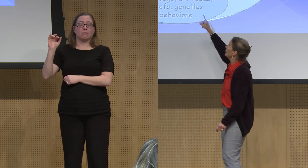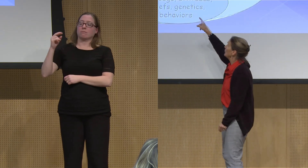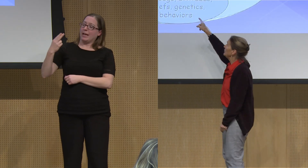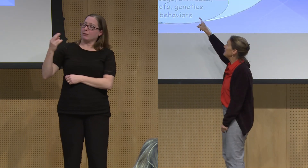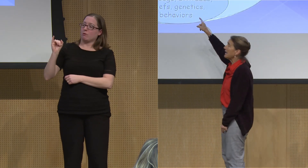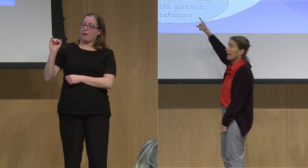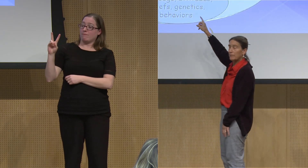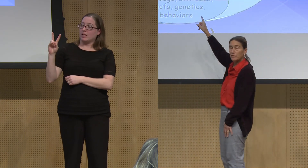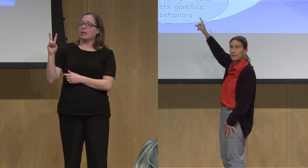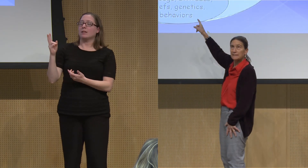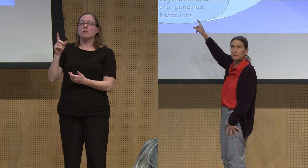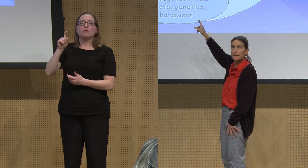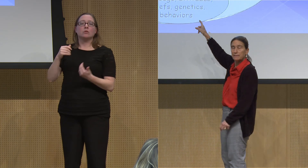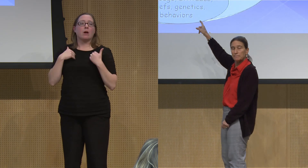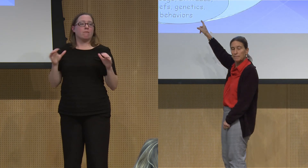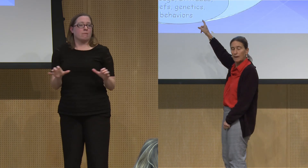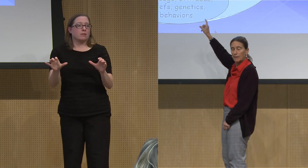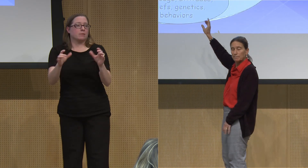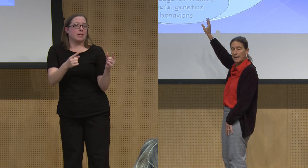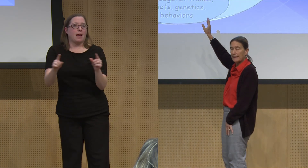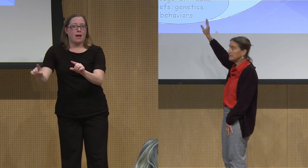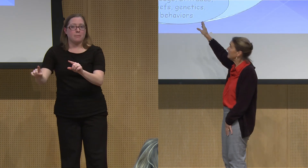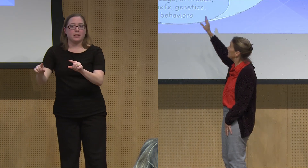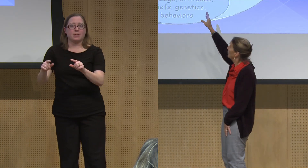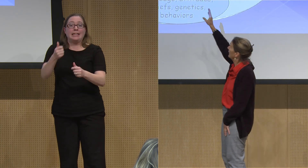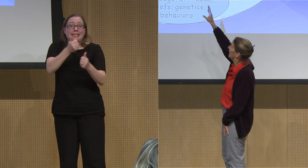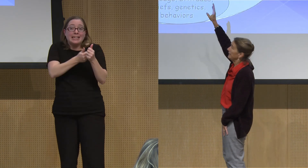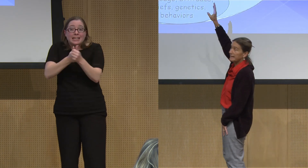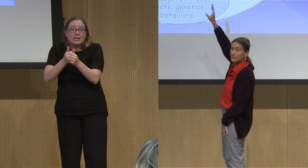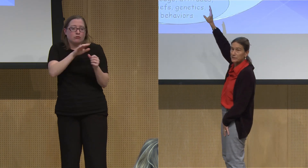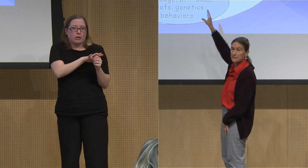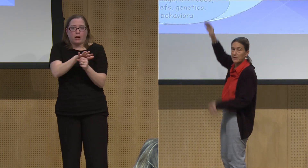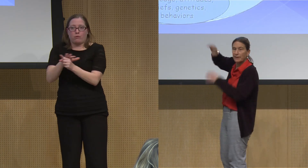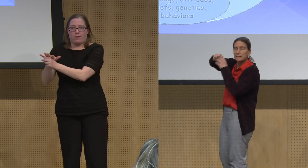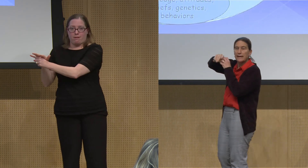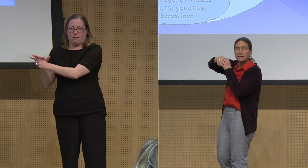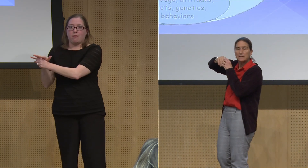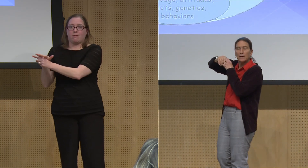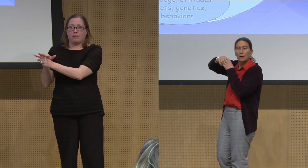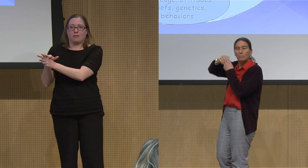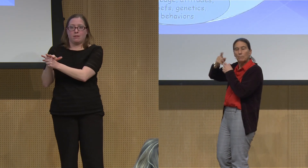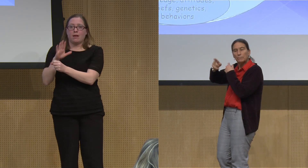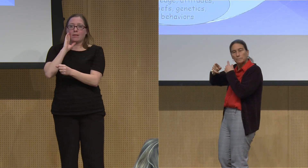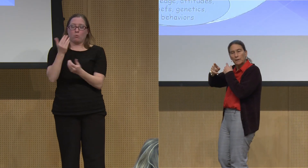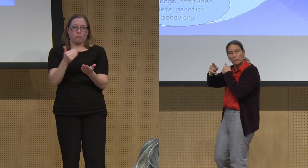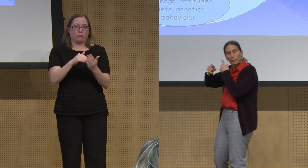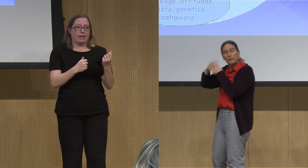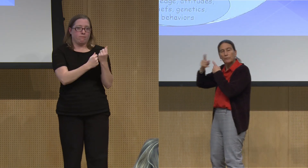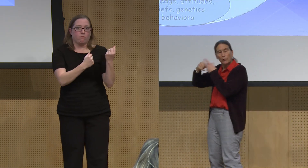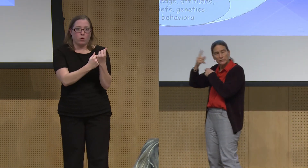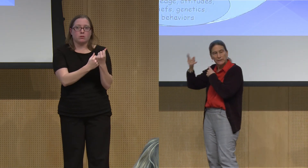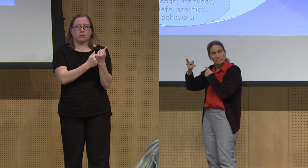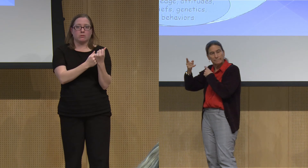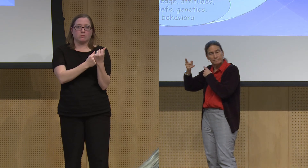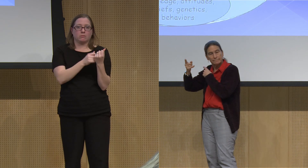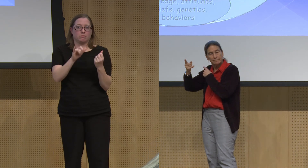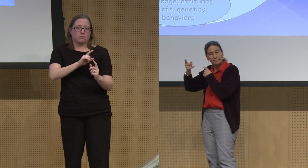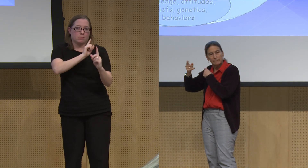YOU NEED TO HAV--THERE NEEDS TO BE ACTIVITY GOING ON IN EACH OF THESE AREAS THAT IS KIND OF REINFORCING.